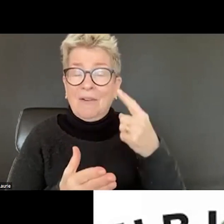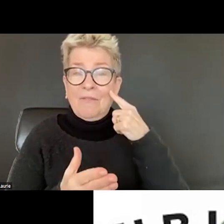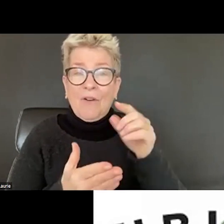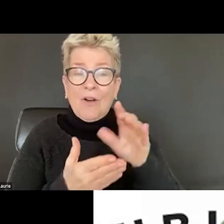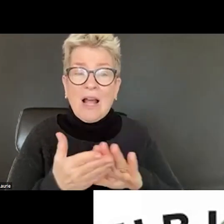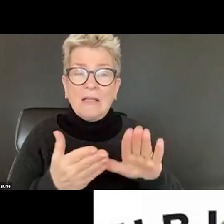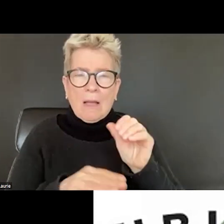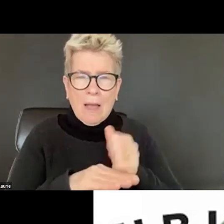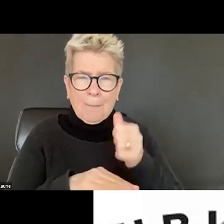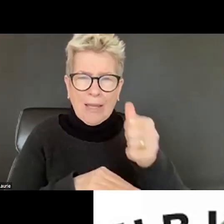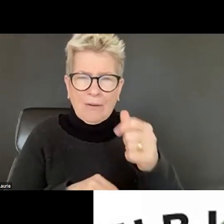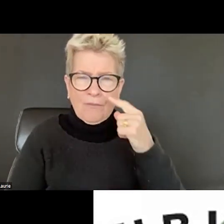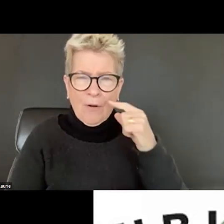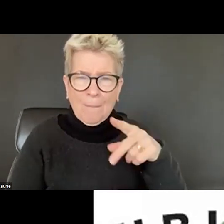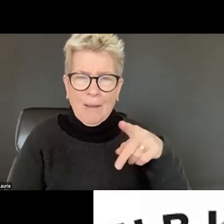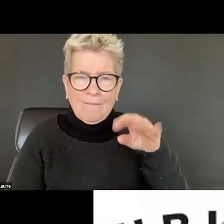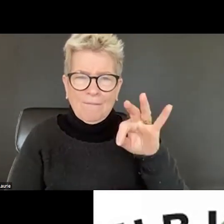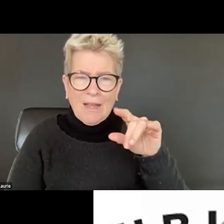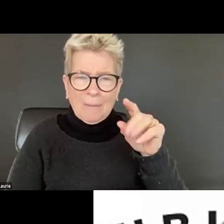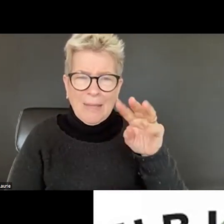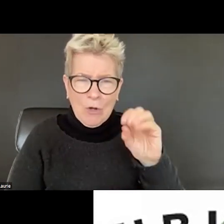bringing them over and sending money to the Philippines; but that's, I want to